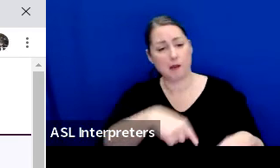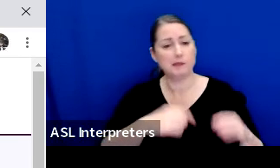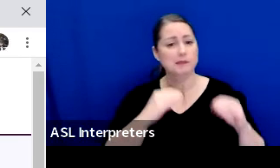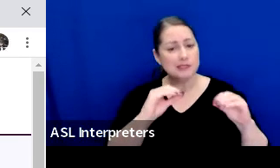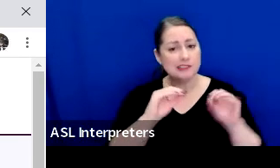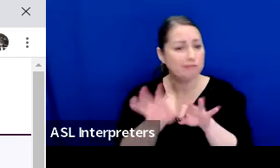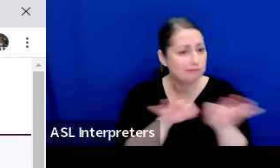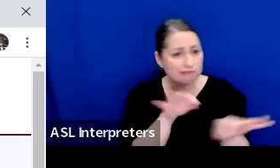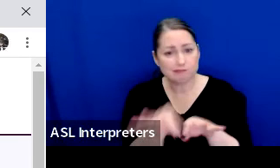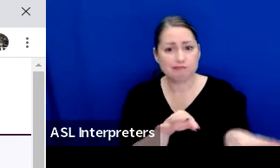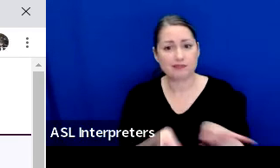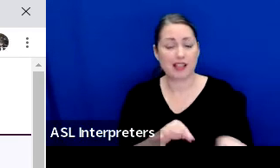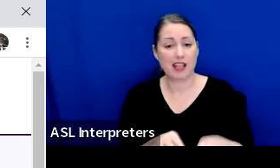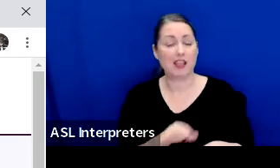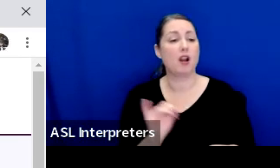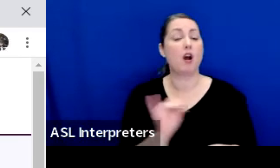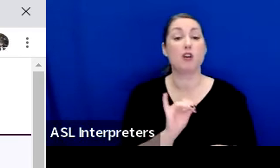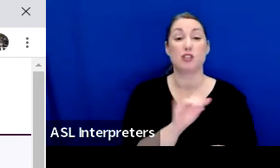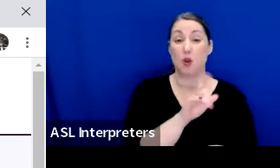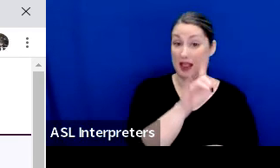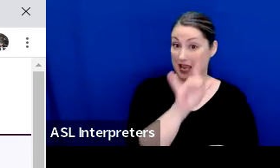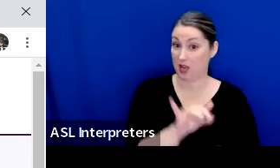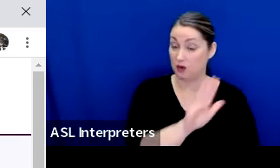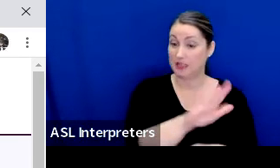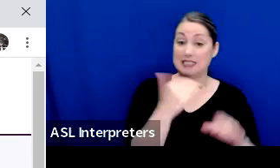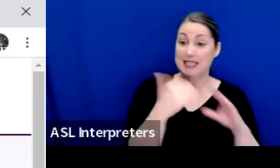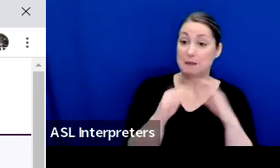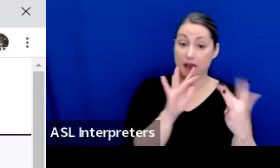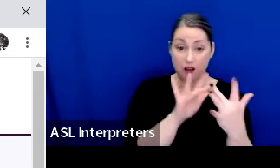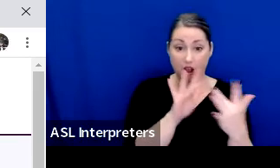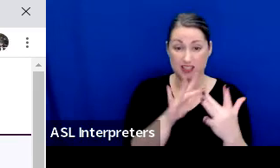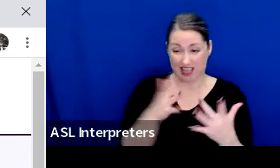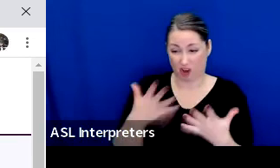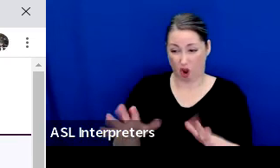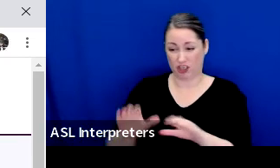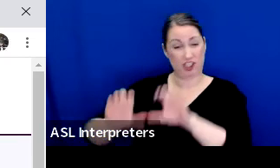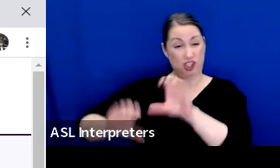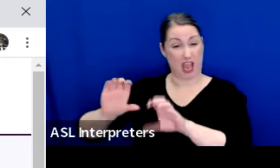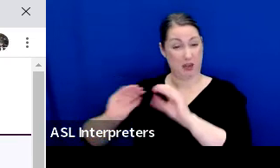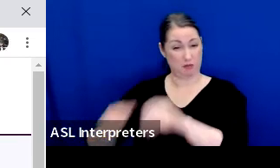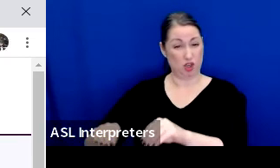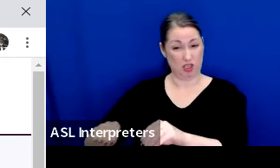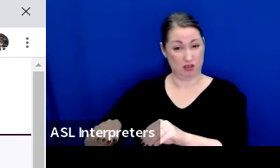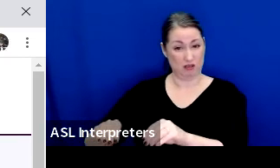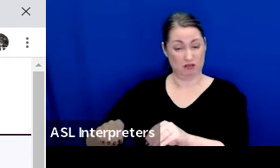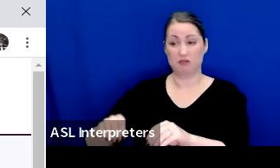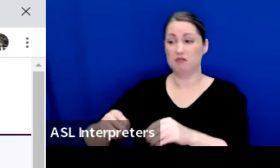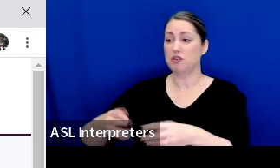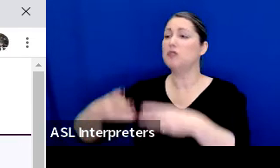And Larry did put his email contact in the chat. If anybody needs to see that, let me know me or MOE,